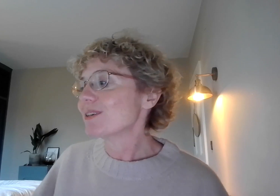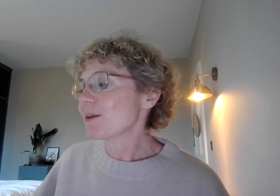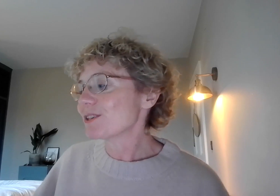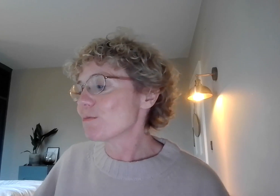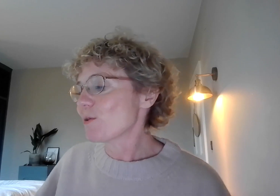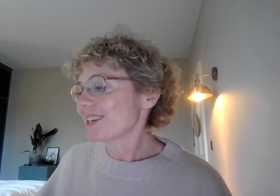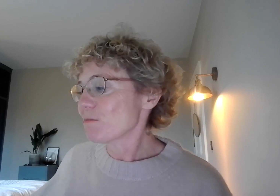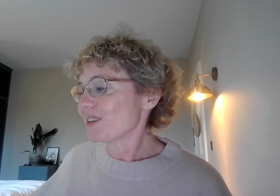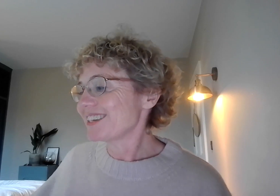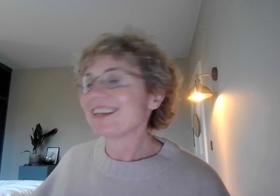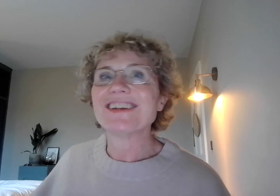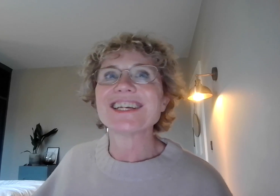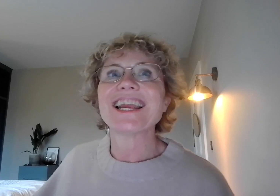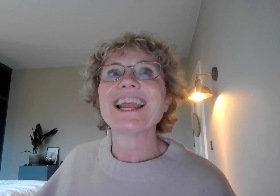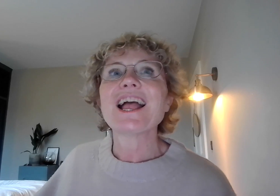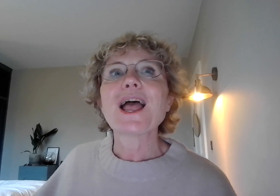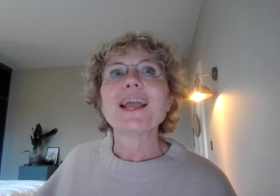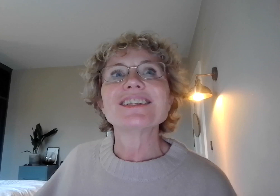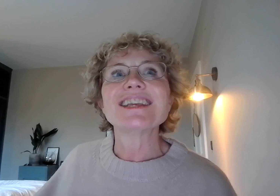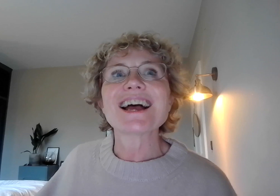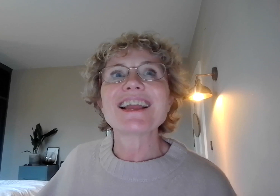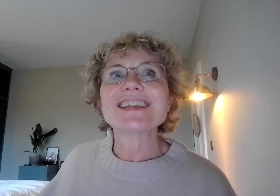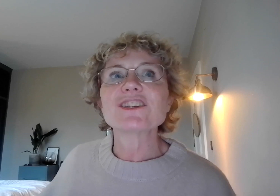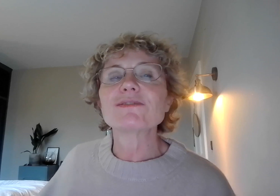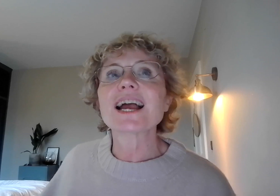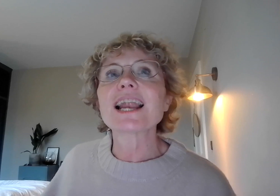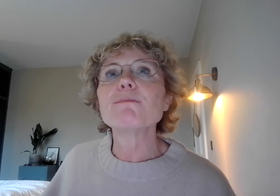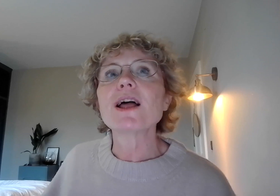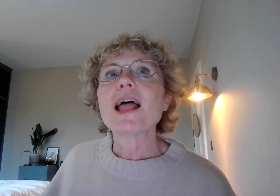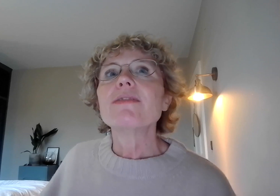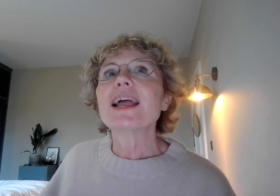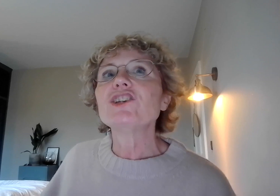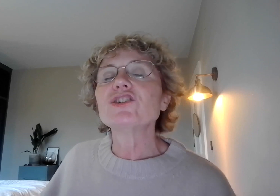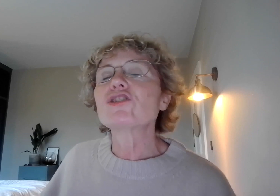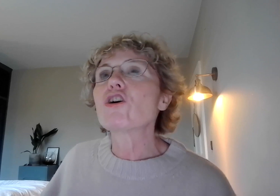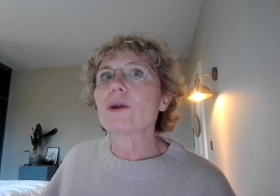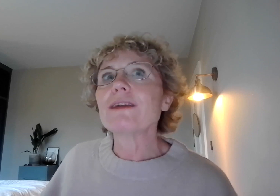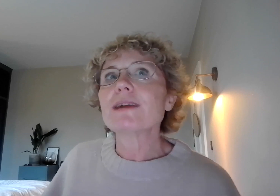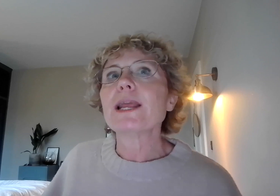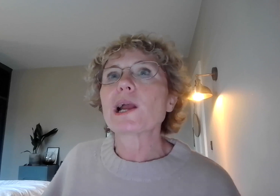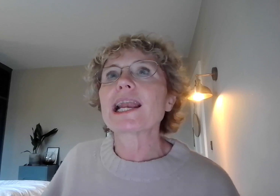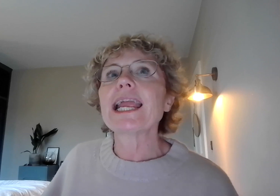And we say we're sort of born in CVG. That is that sort of tagline, but they just got it really quickly.